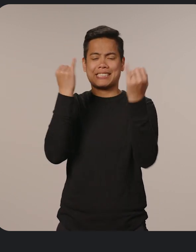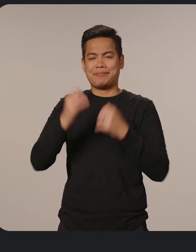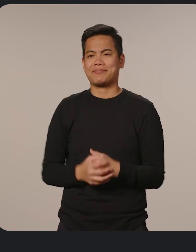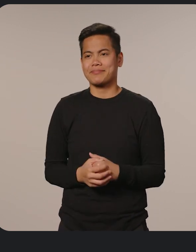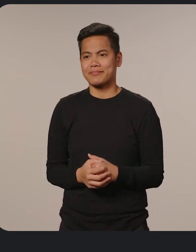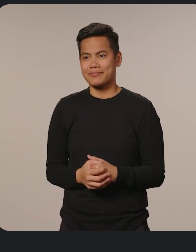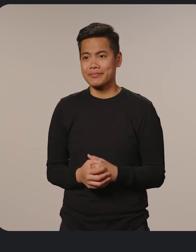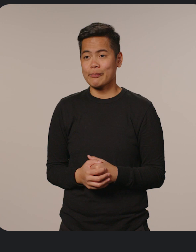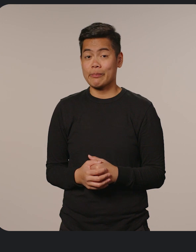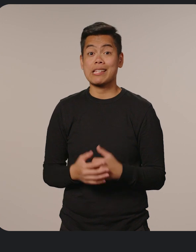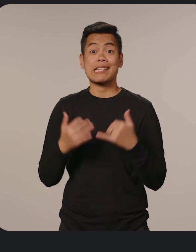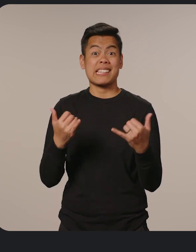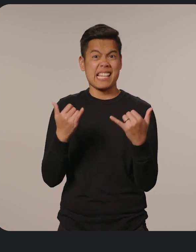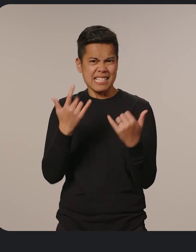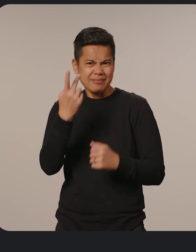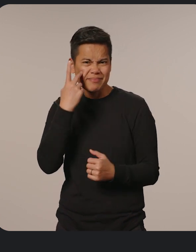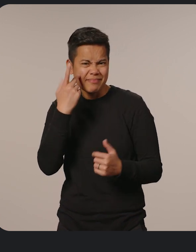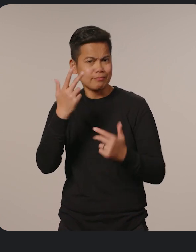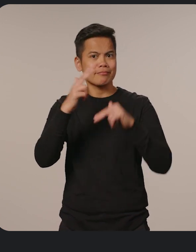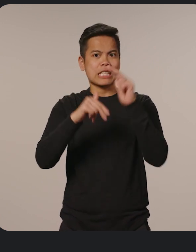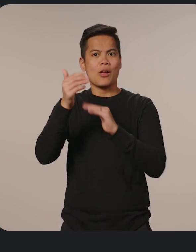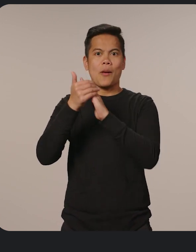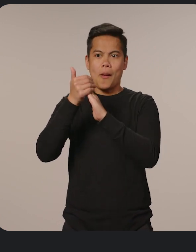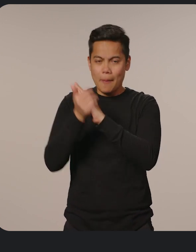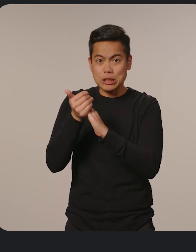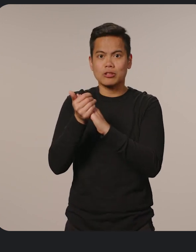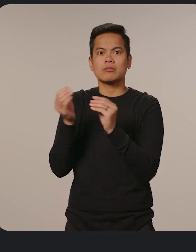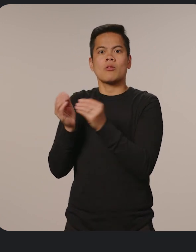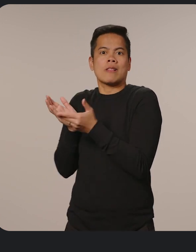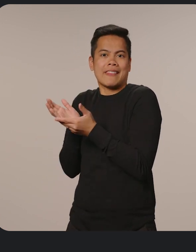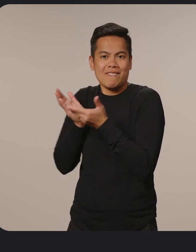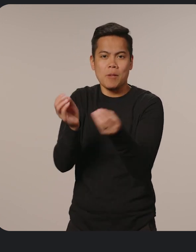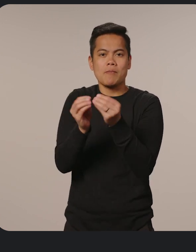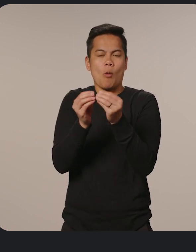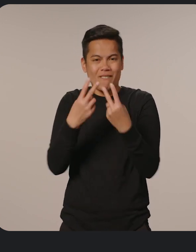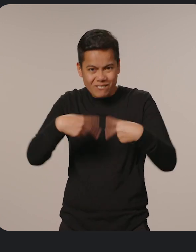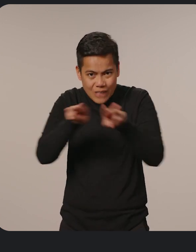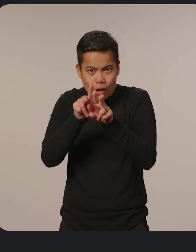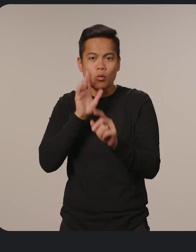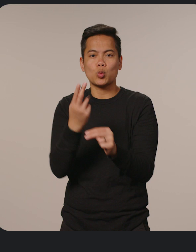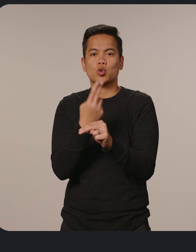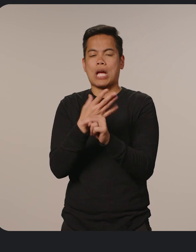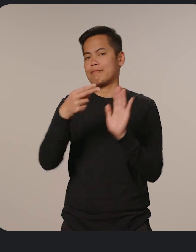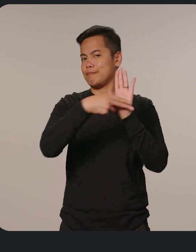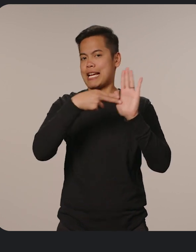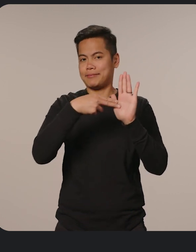value to your users and brand. As a device manufacturer, automations